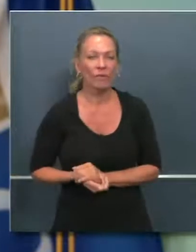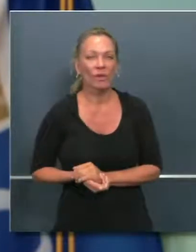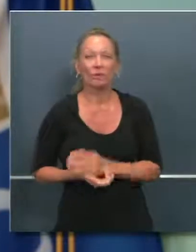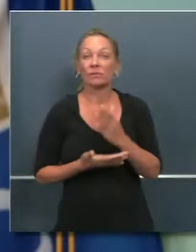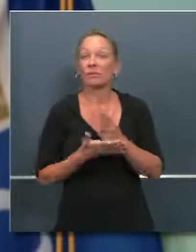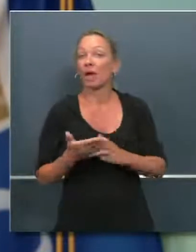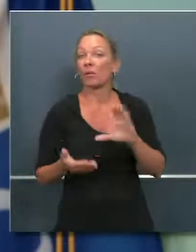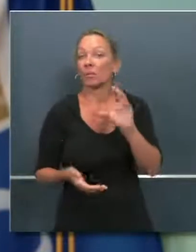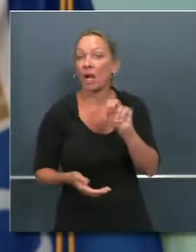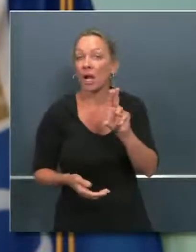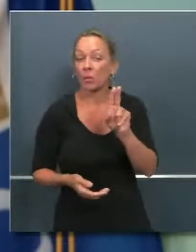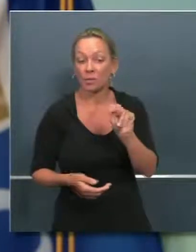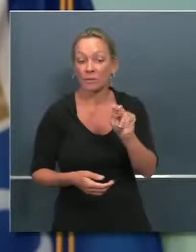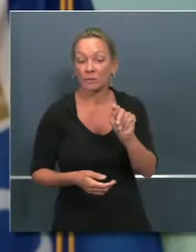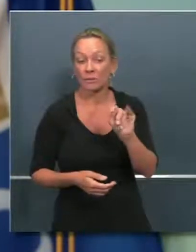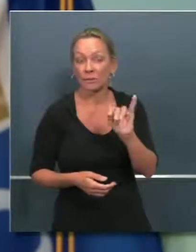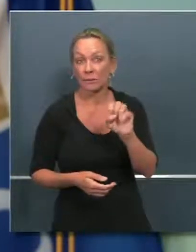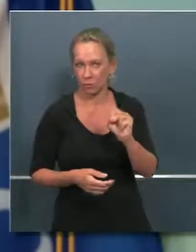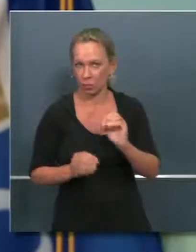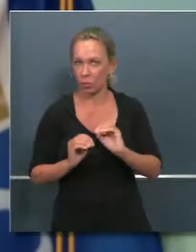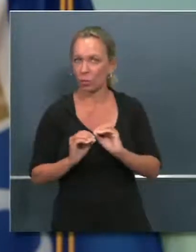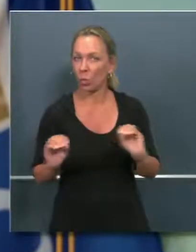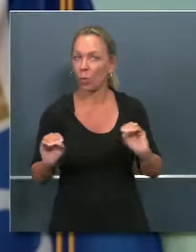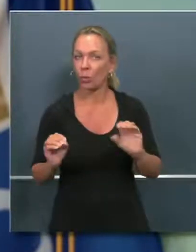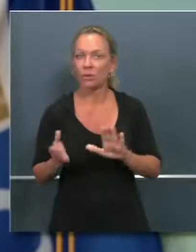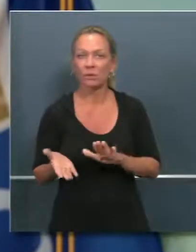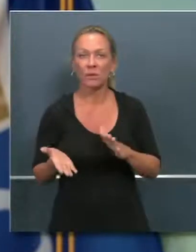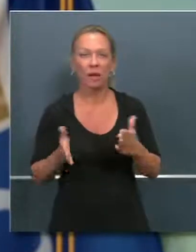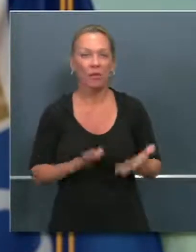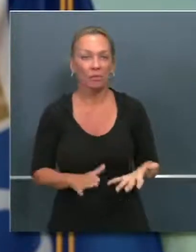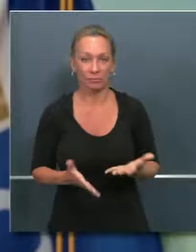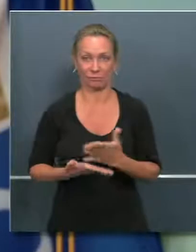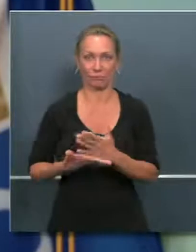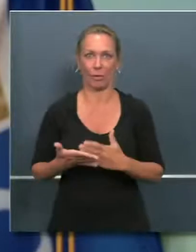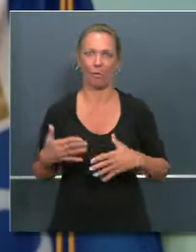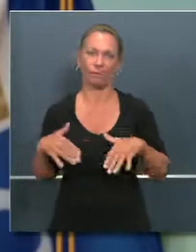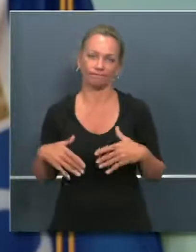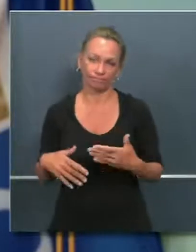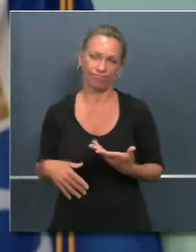that they're different from other parts of the state and we began the process of what we refer